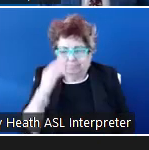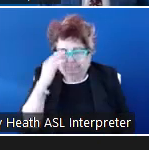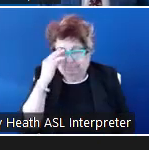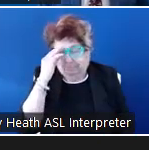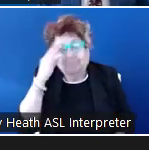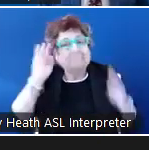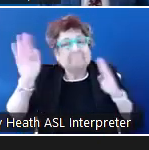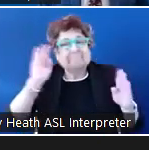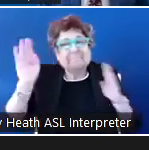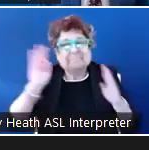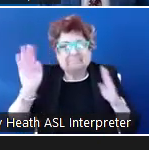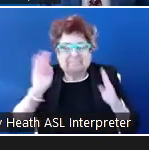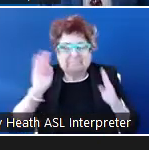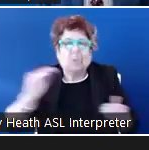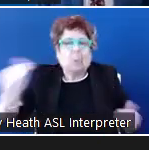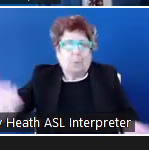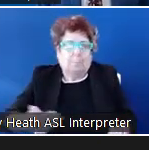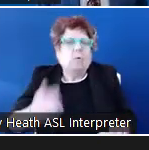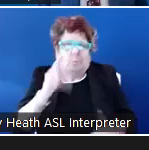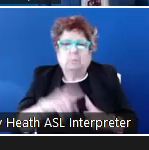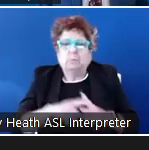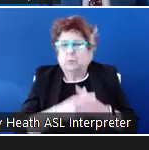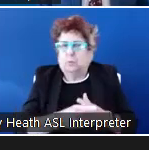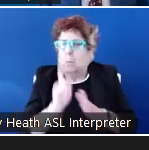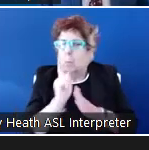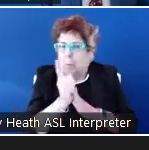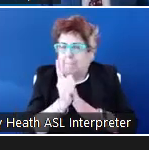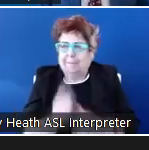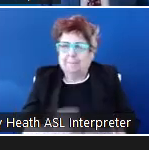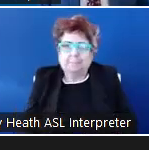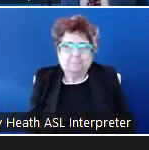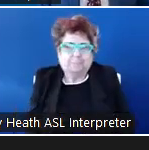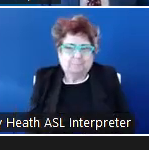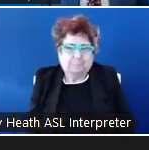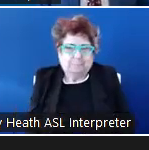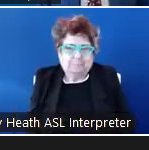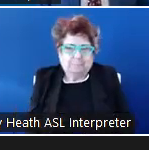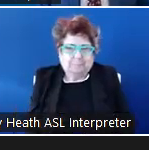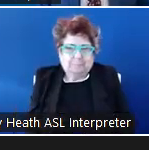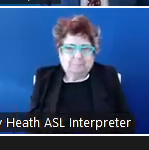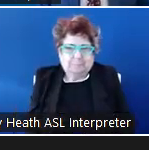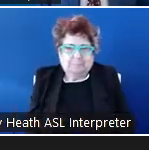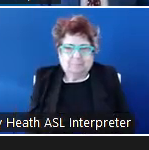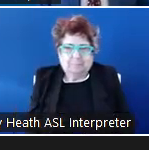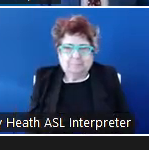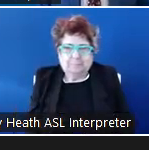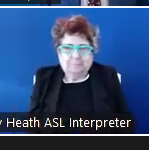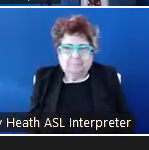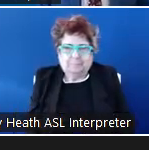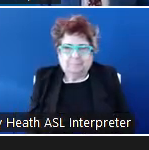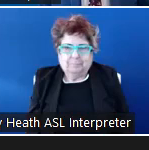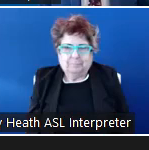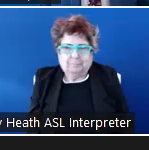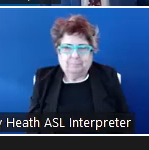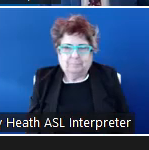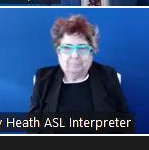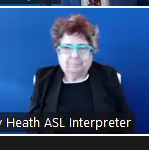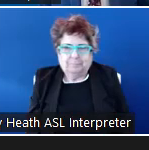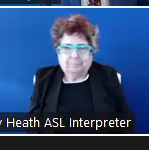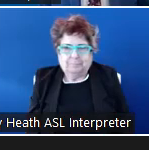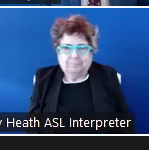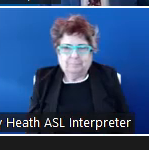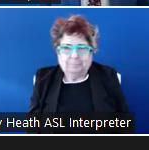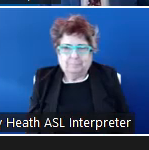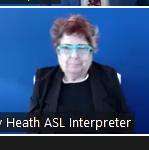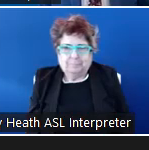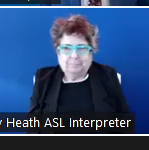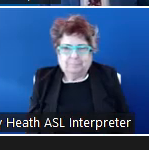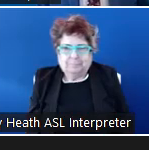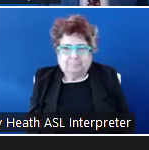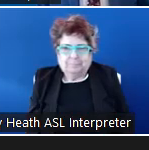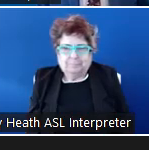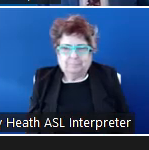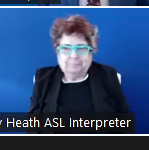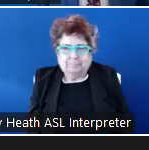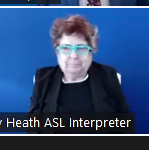We will get started in one minute.